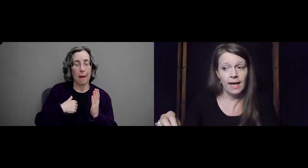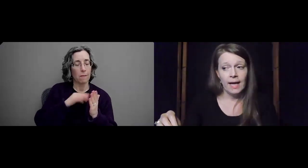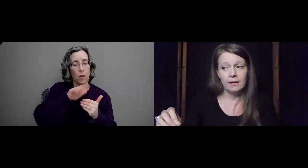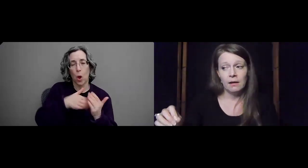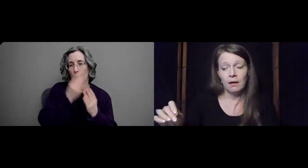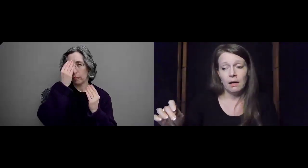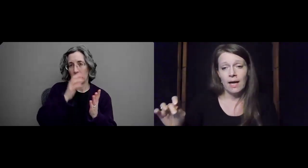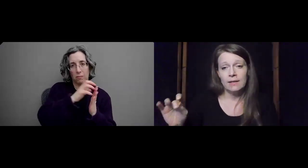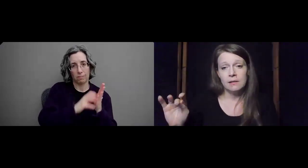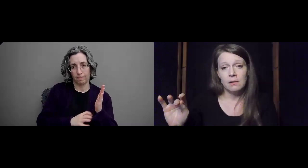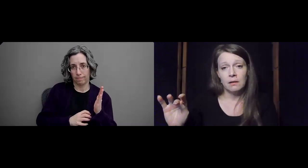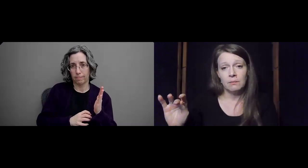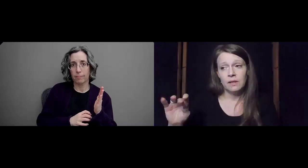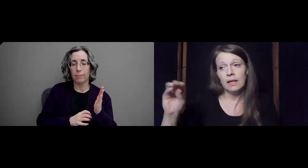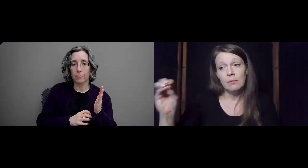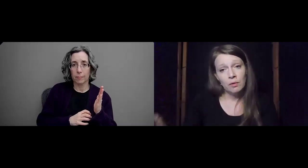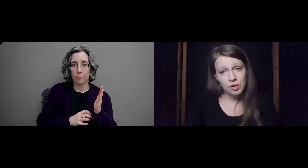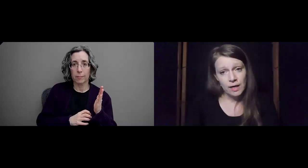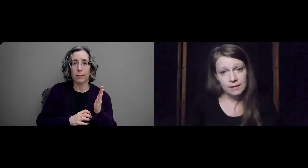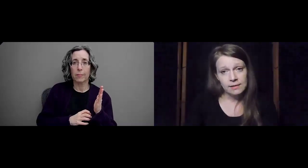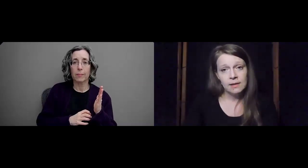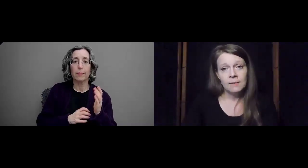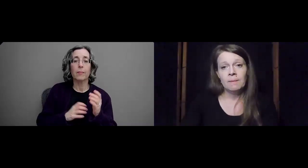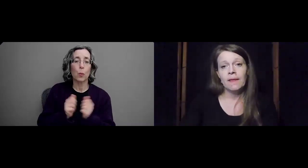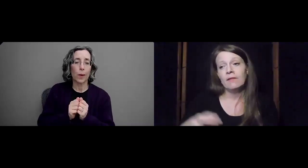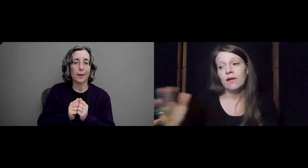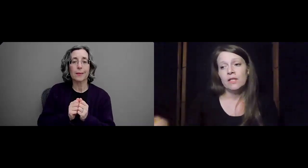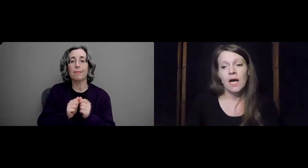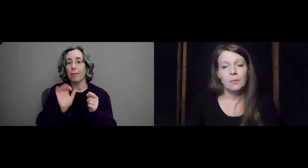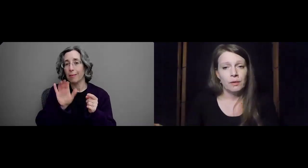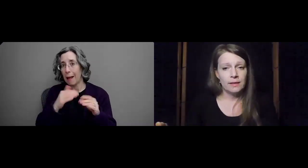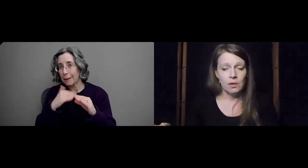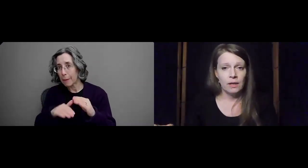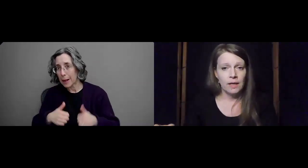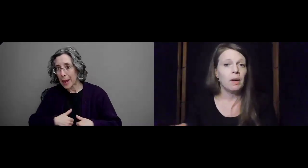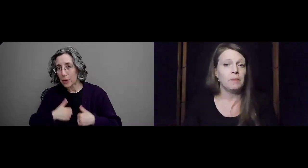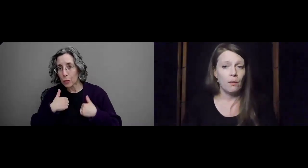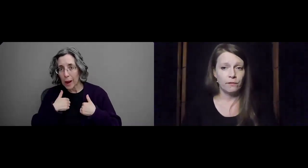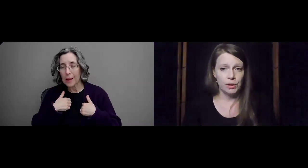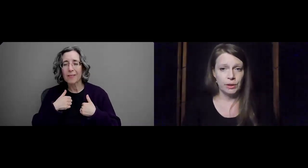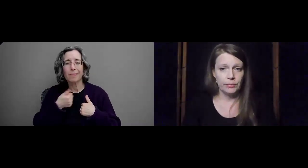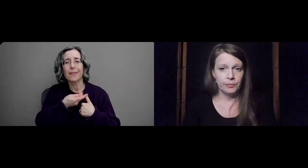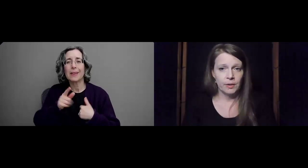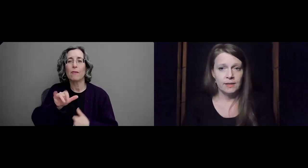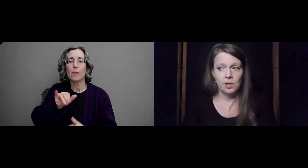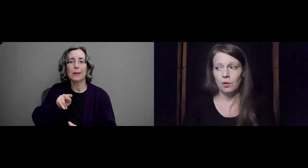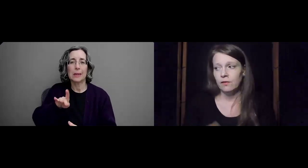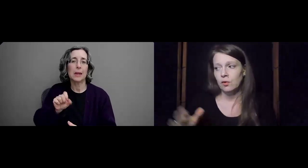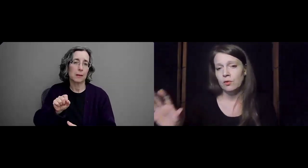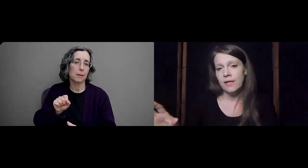that we have made that has full information for you and has the email address and various